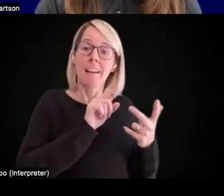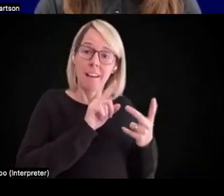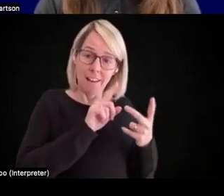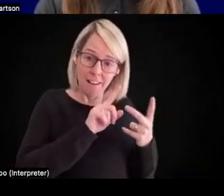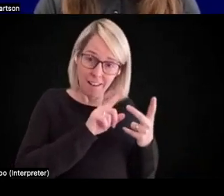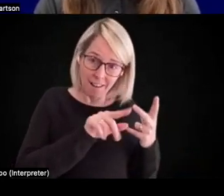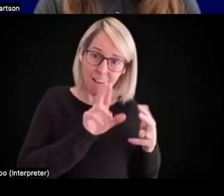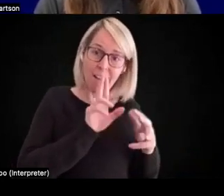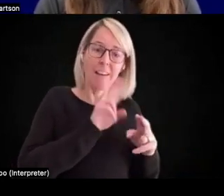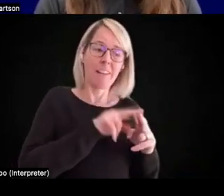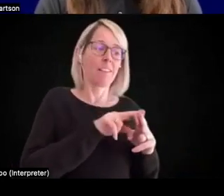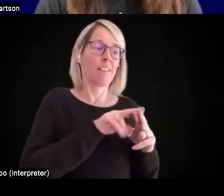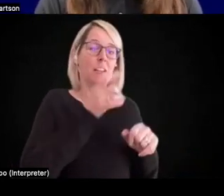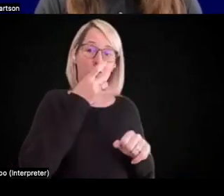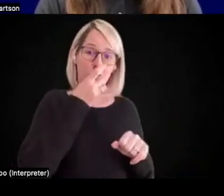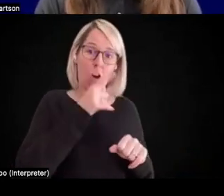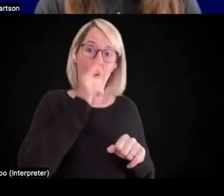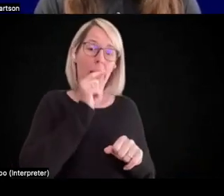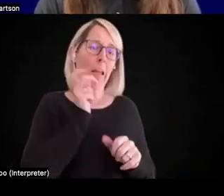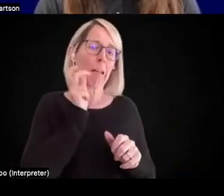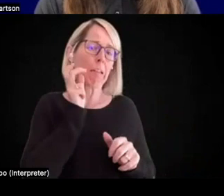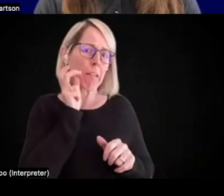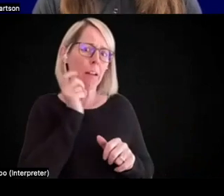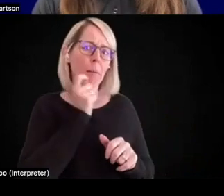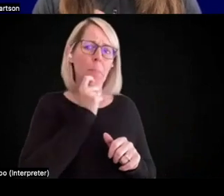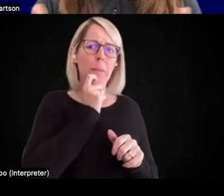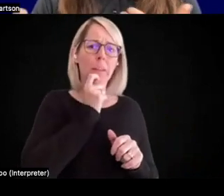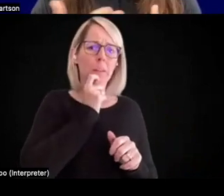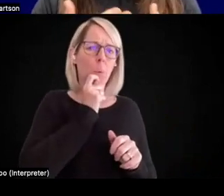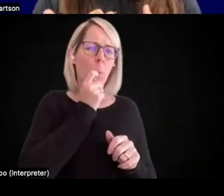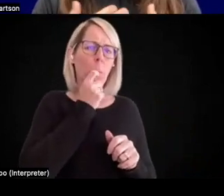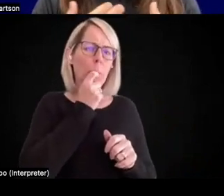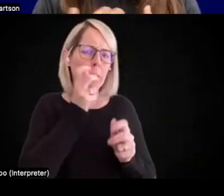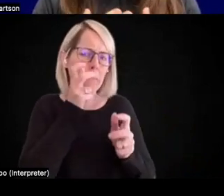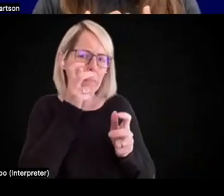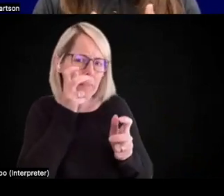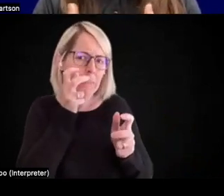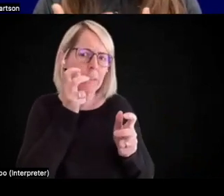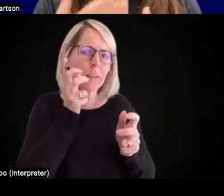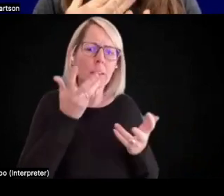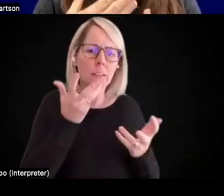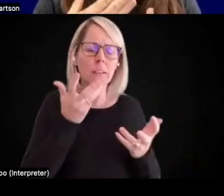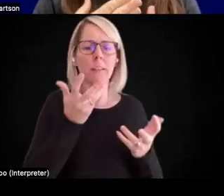that child. So, they could keep them in there, and the closer proximity after you have picked